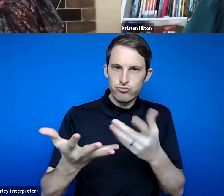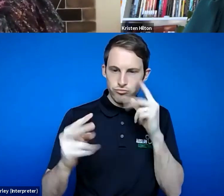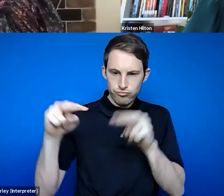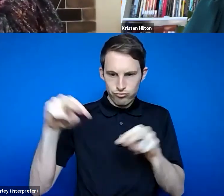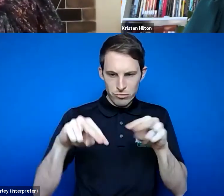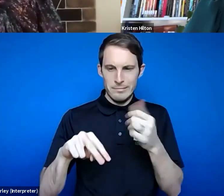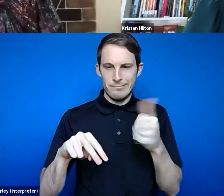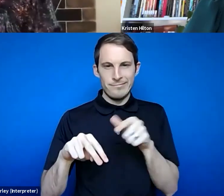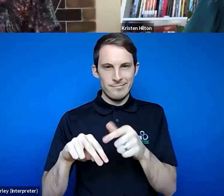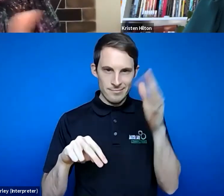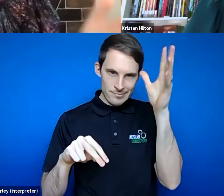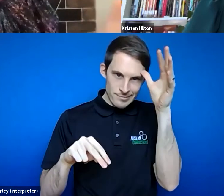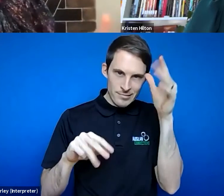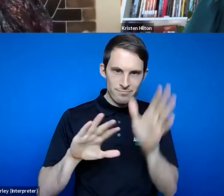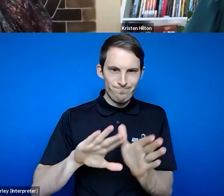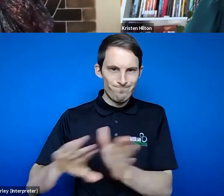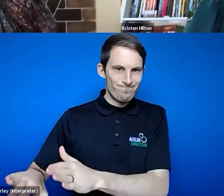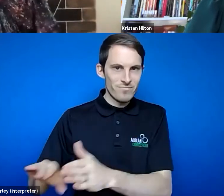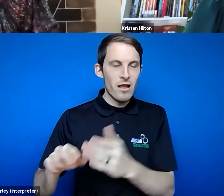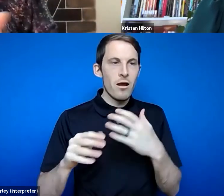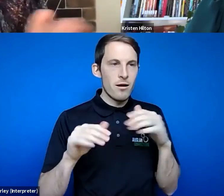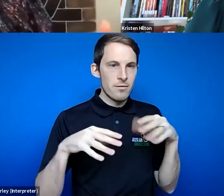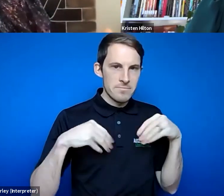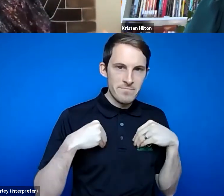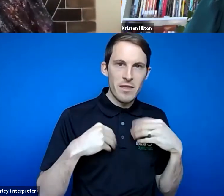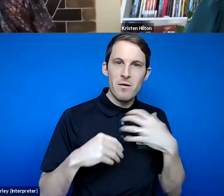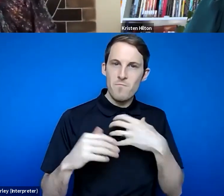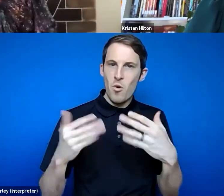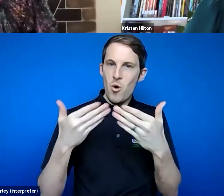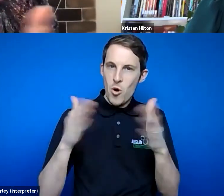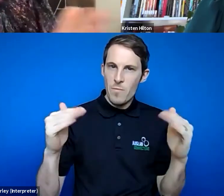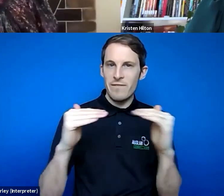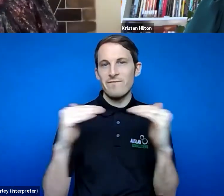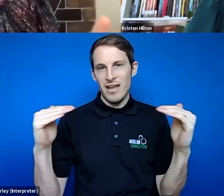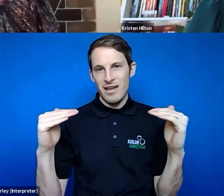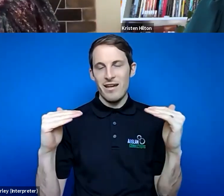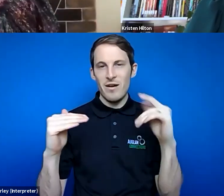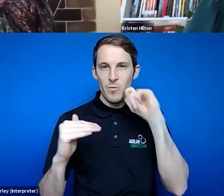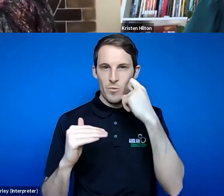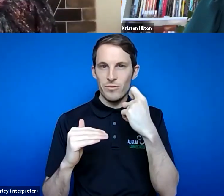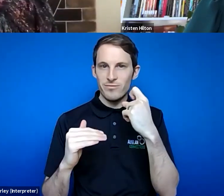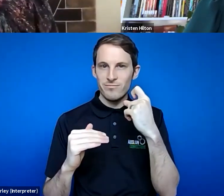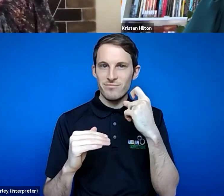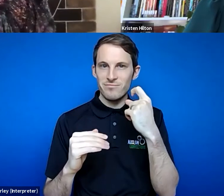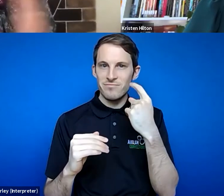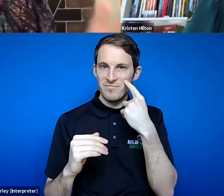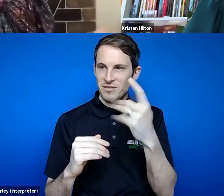aside, the more openly and fairly we will look at everybody's contribution and the more